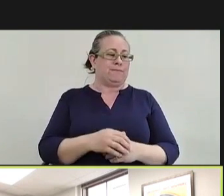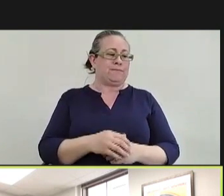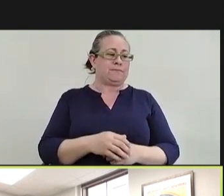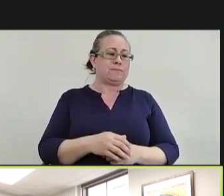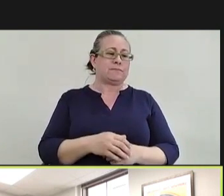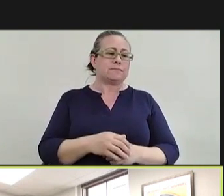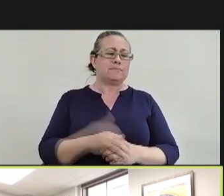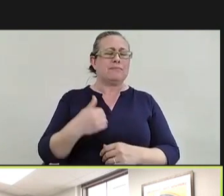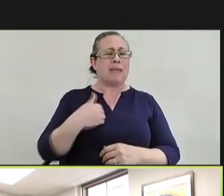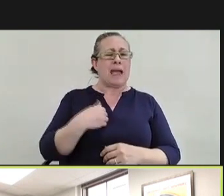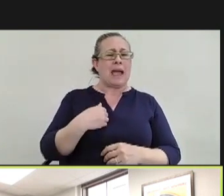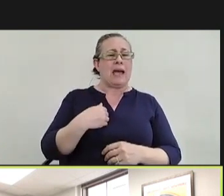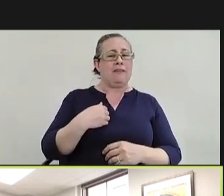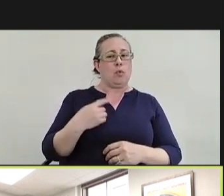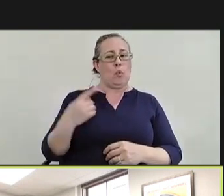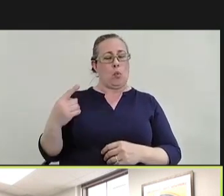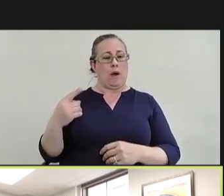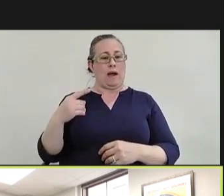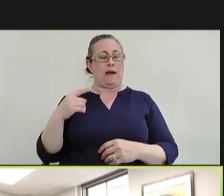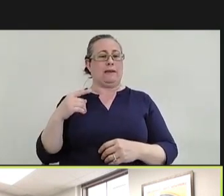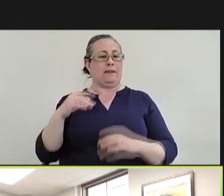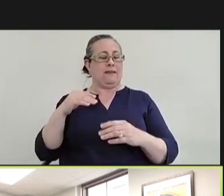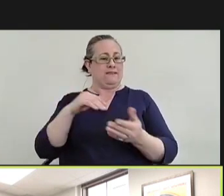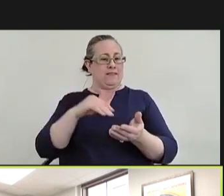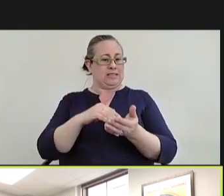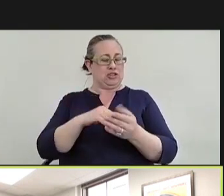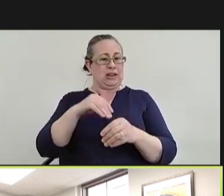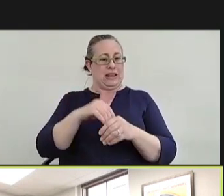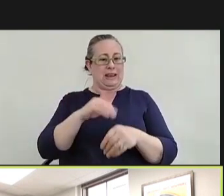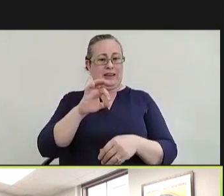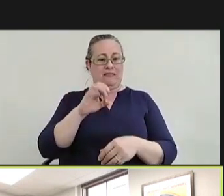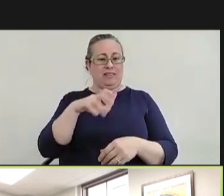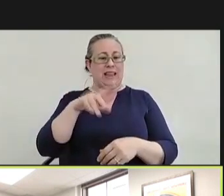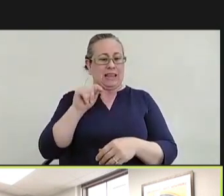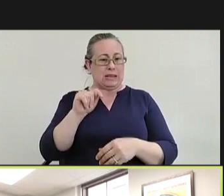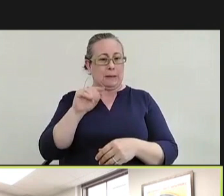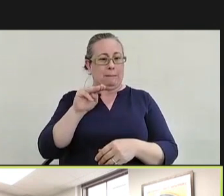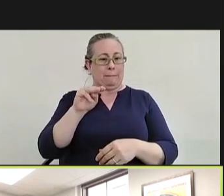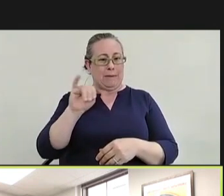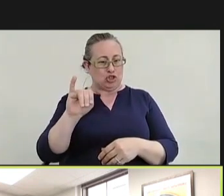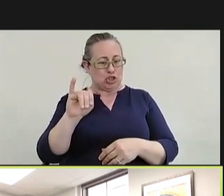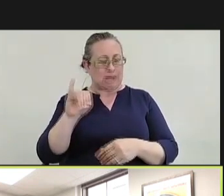physician in Flint, Michigan on the other side of the state from me who unfortunately had a death in